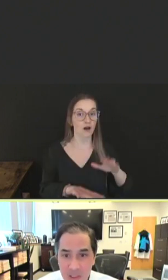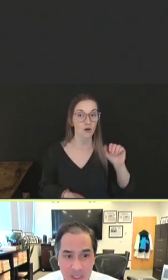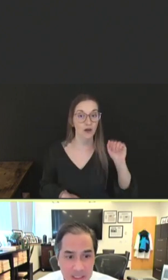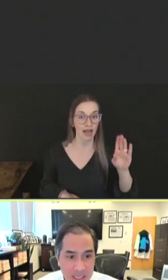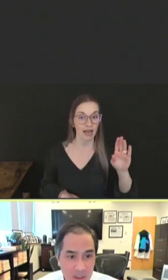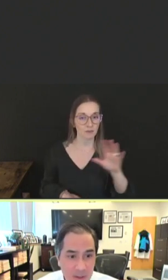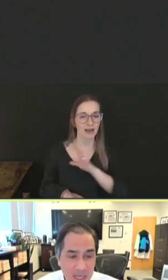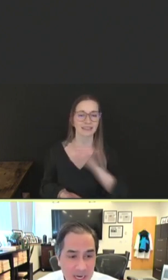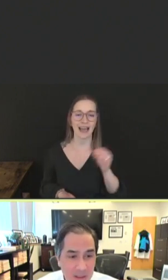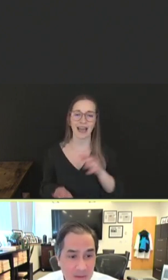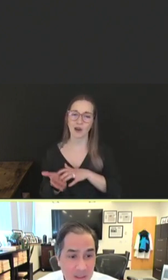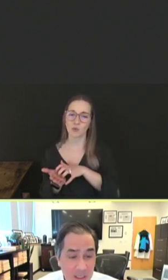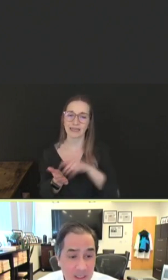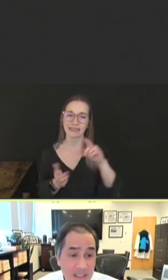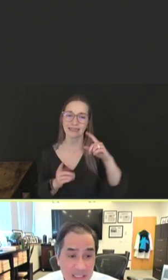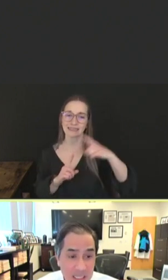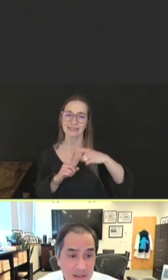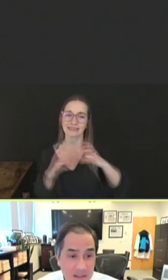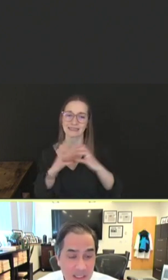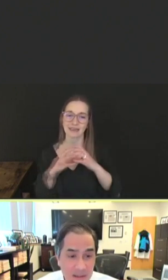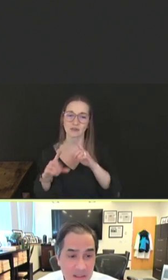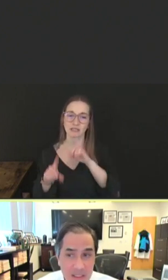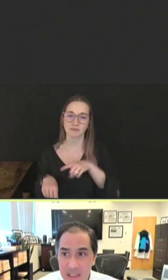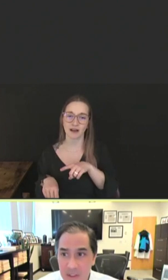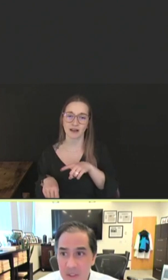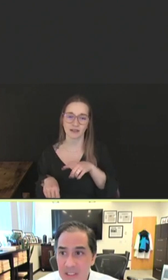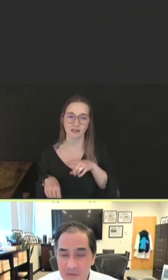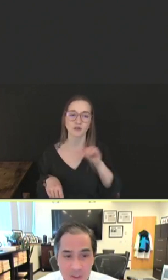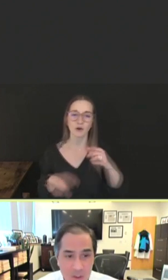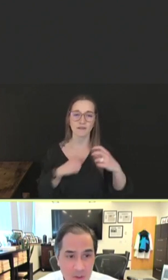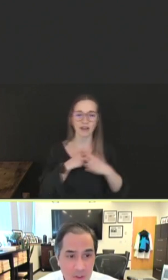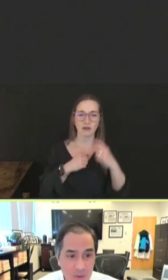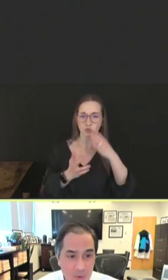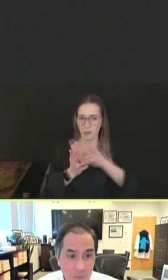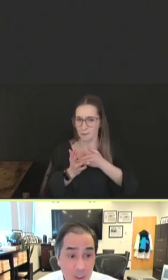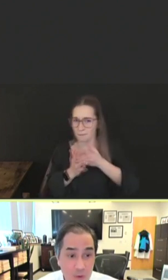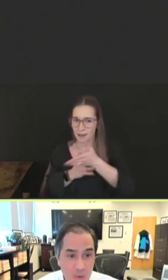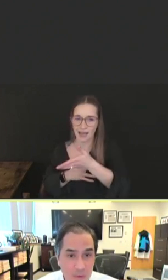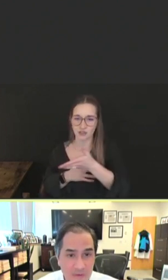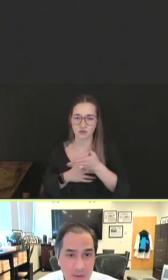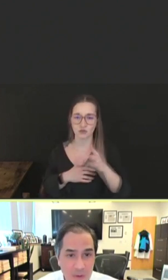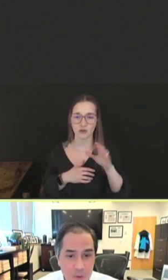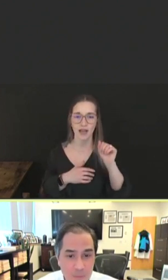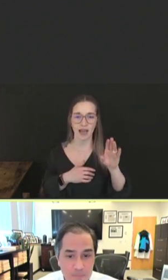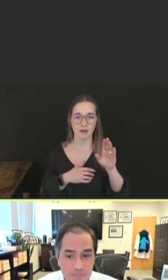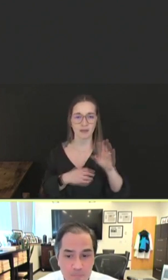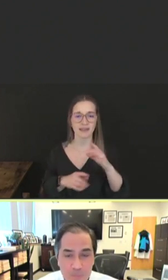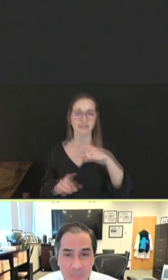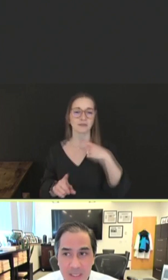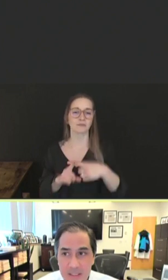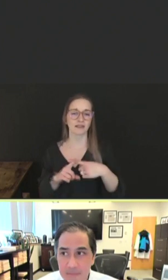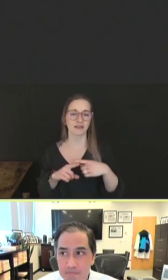antibody layer, and -- in cells, then the T cells are insufficient to control the virus. Next slide.